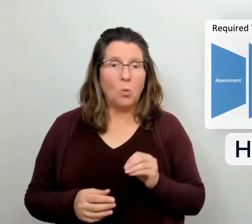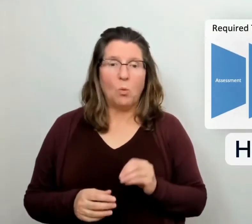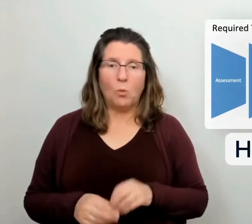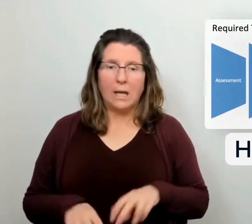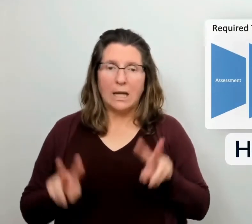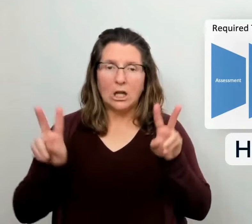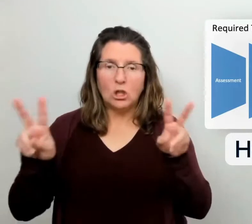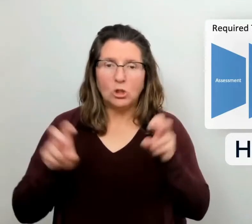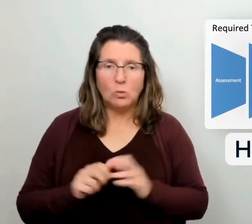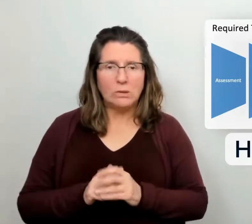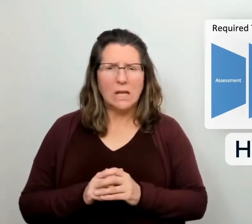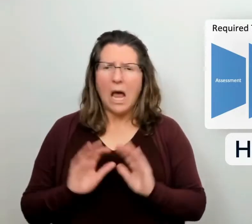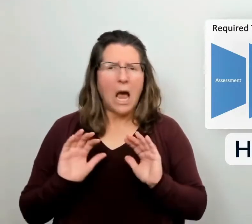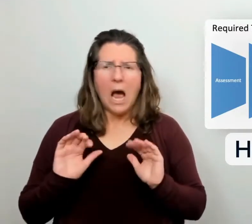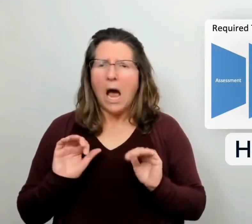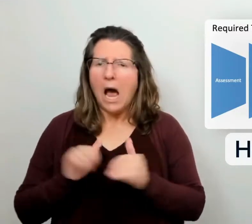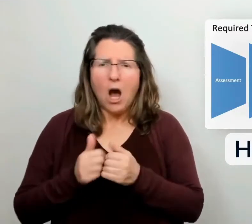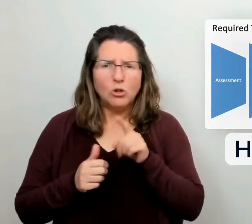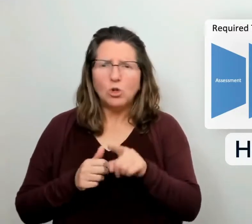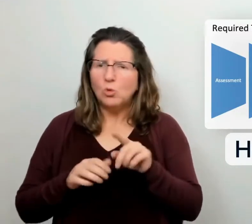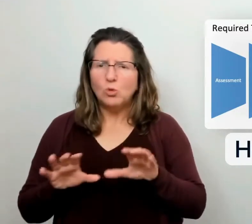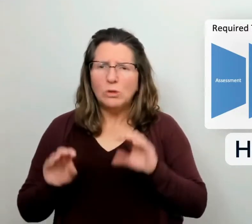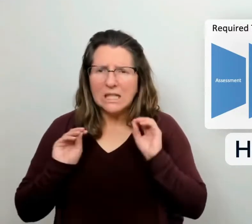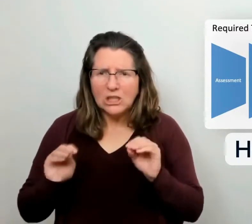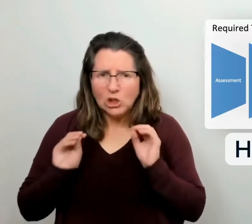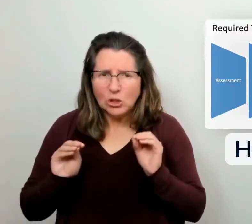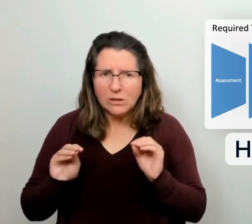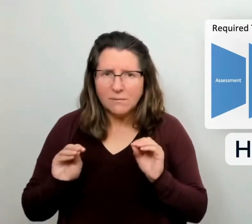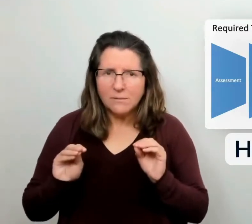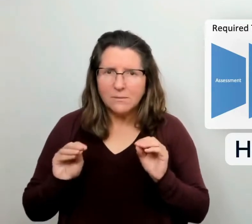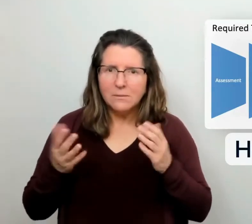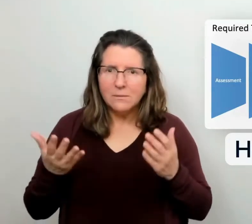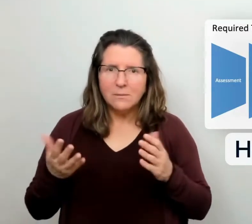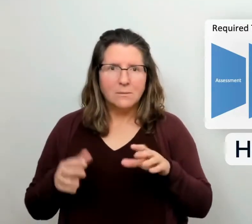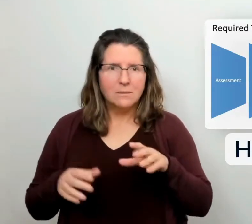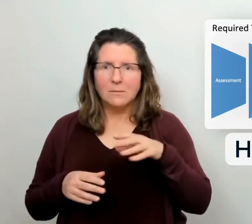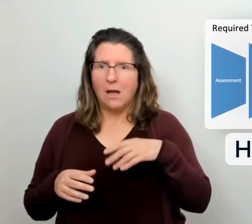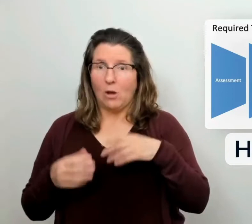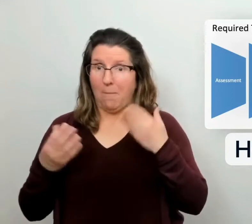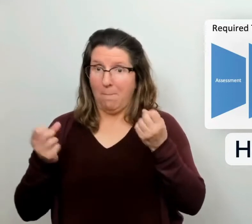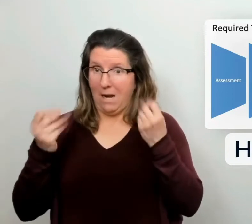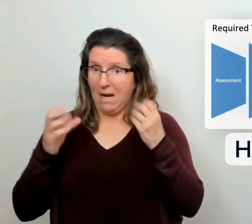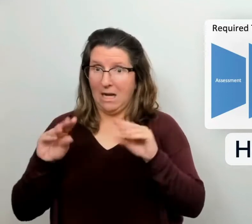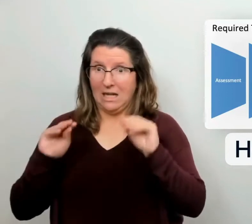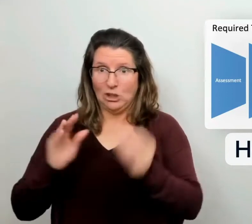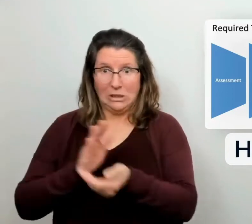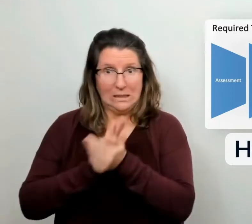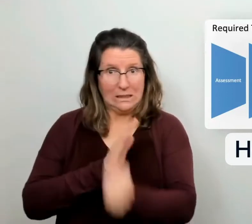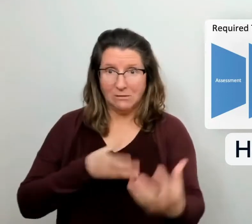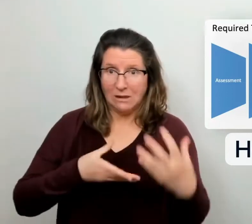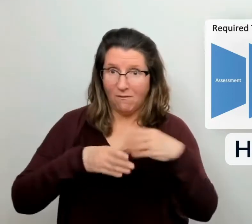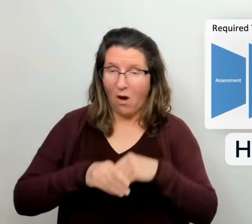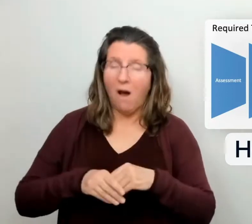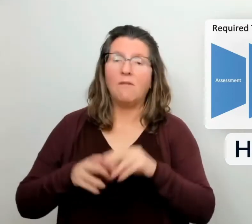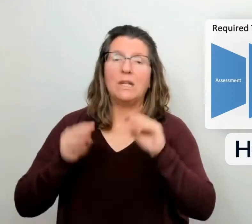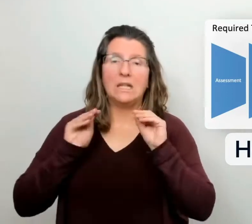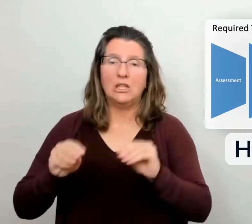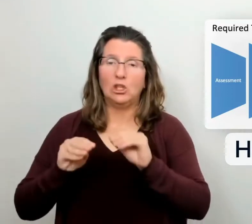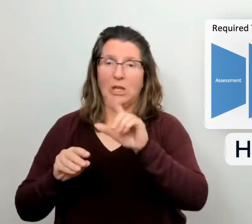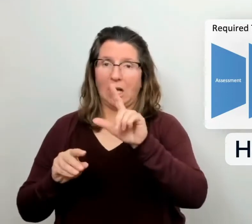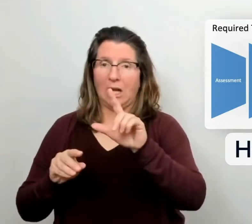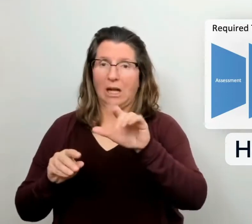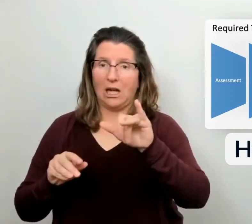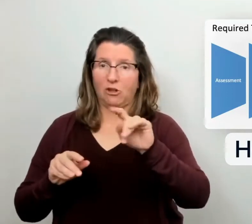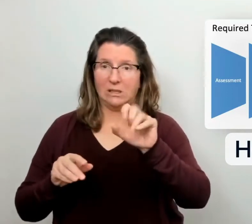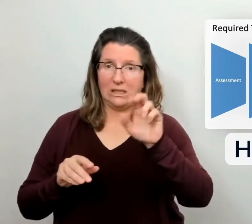So then . . . how do you teach literacy skills? It will draw upon a number of your teaching skills.